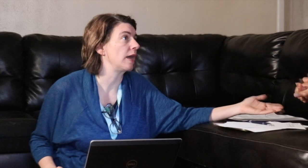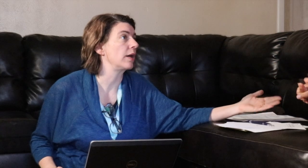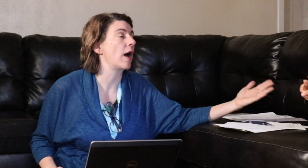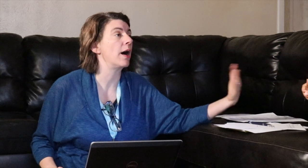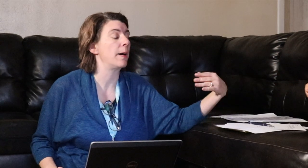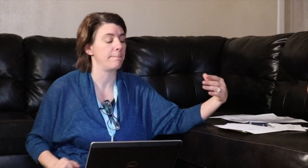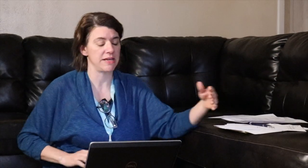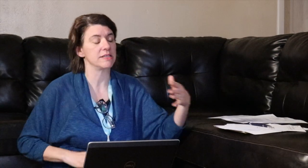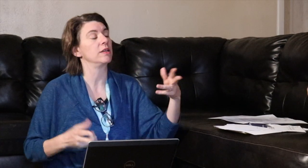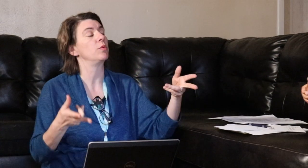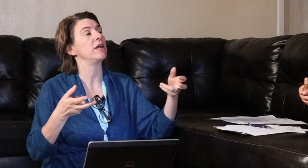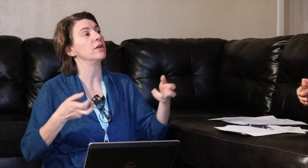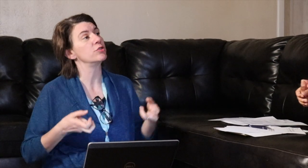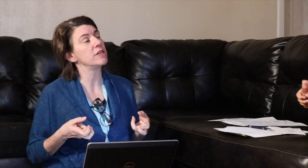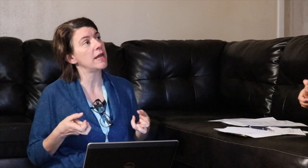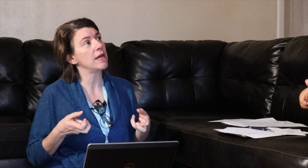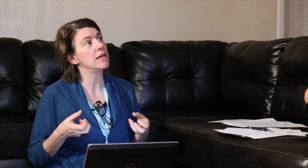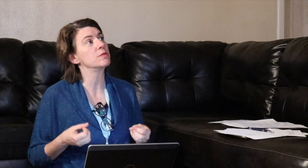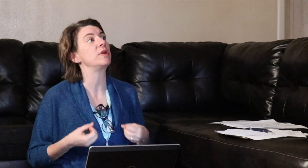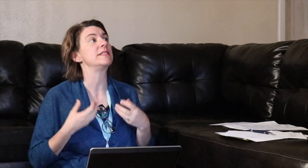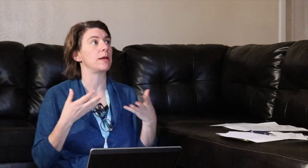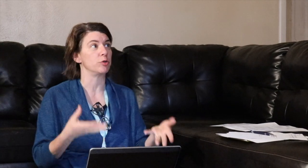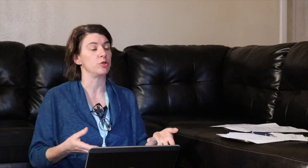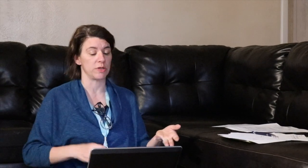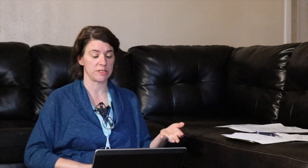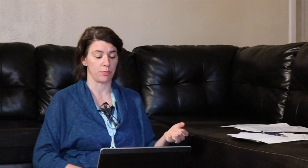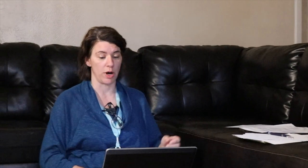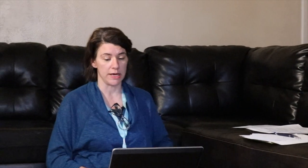Basically what he understands, what he's able able to express.